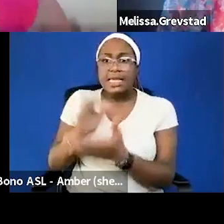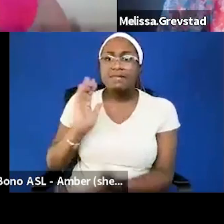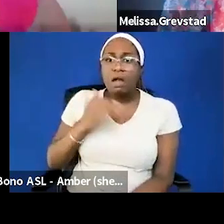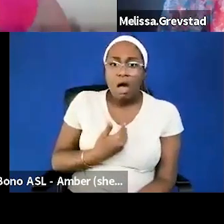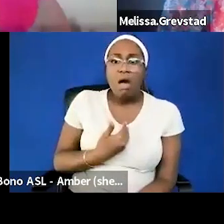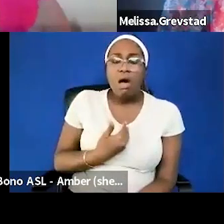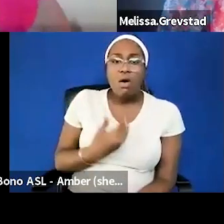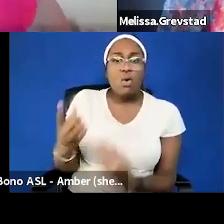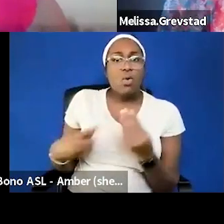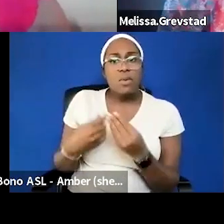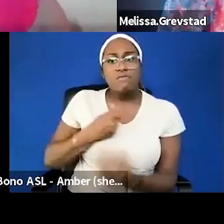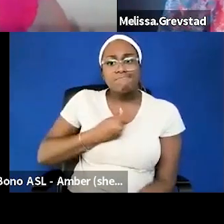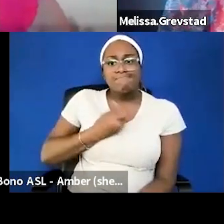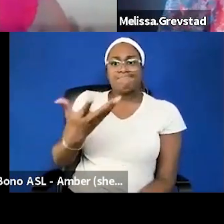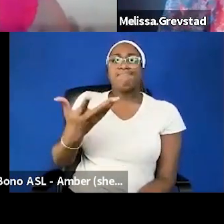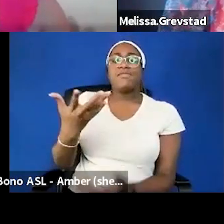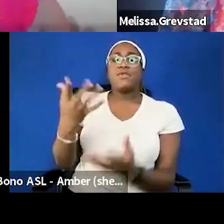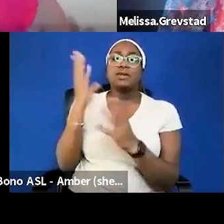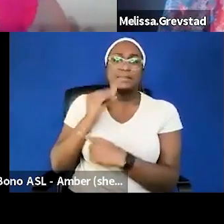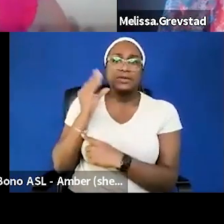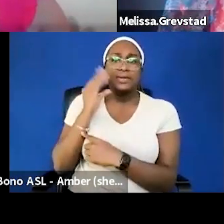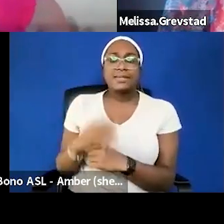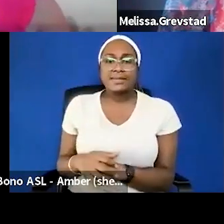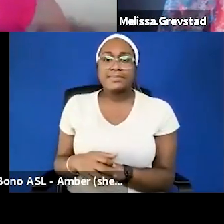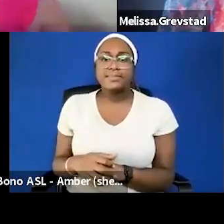share our experiences, and then doing the internal work